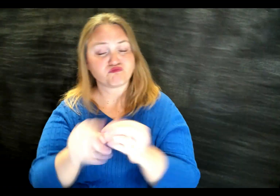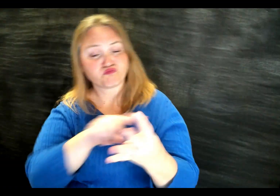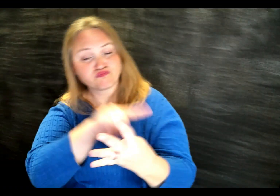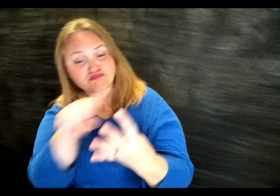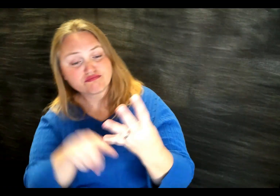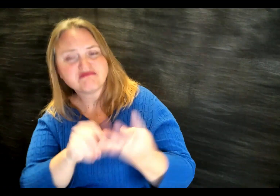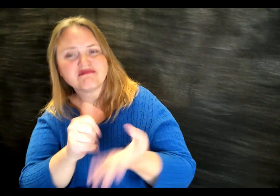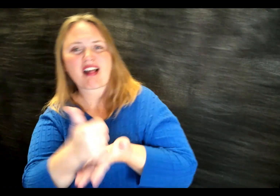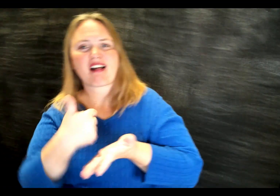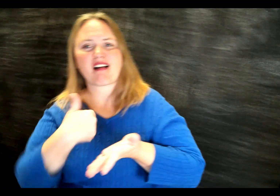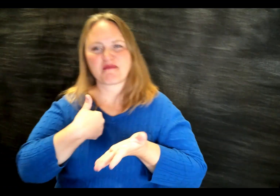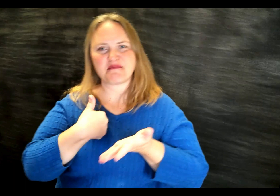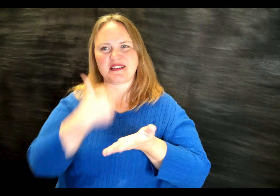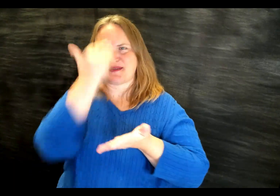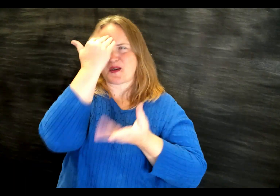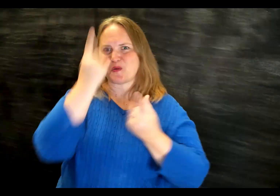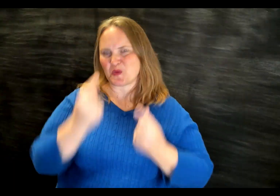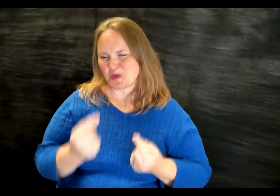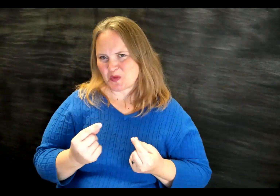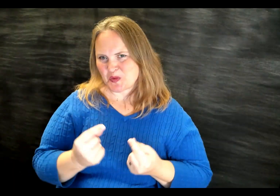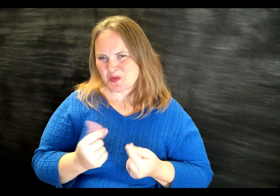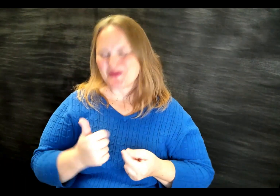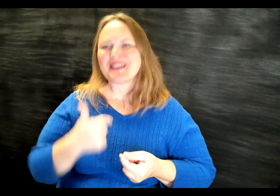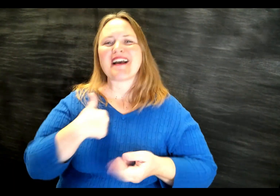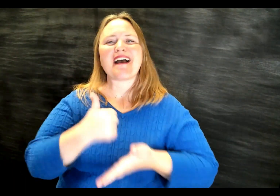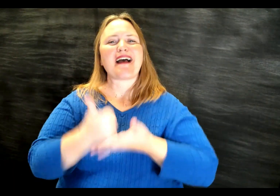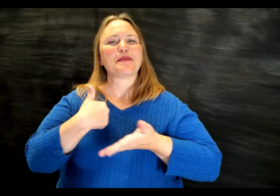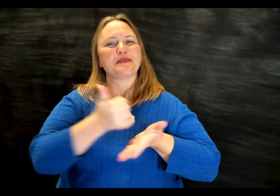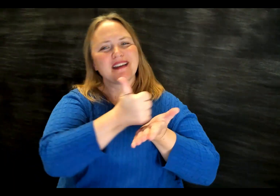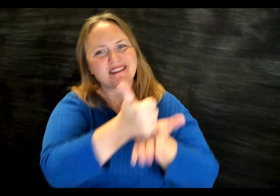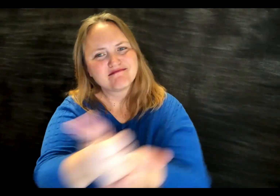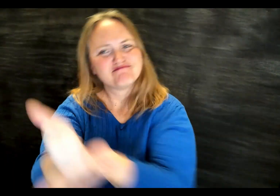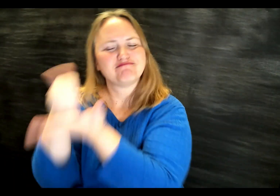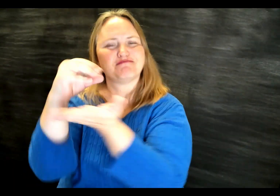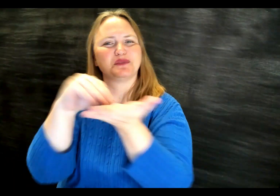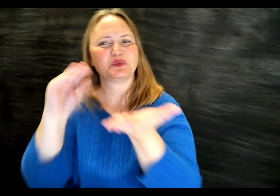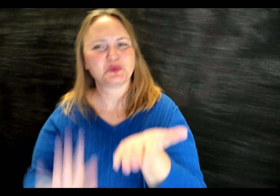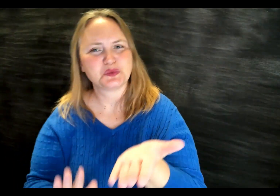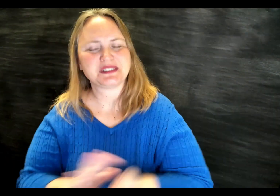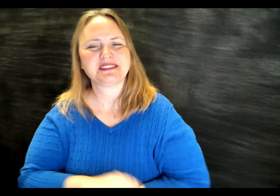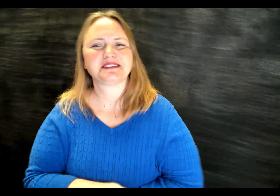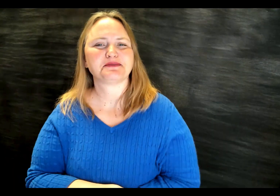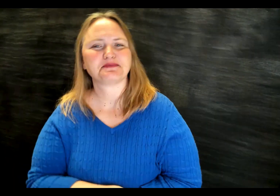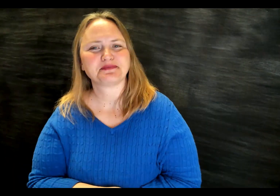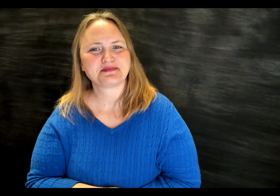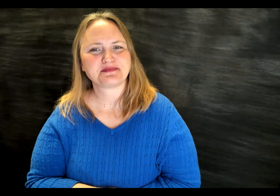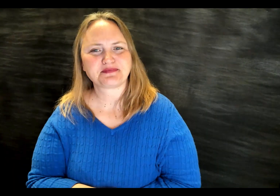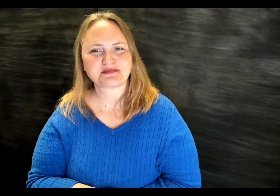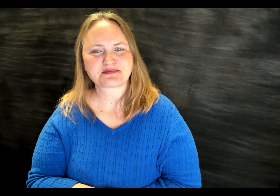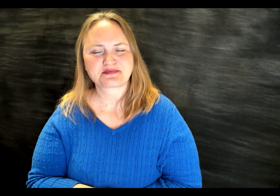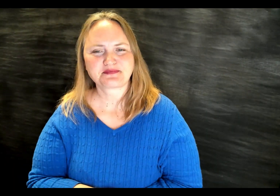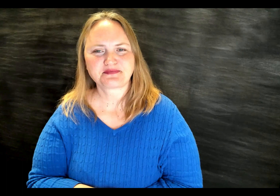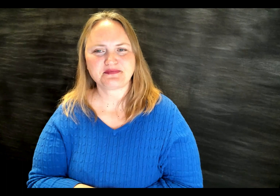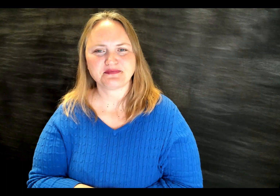So these are the ways I keep track of all of the things I need to do to help my students stay on track each semester.